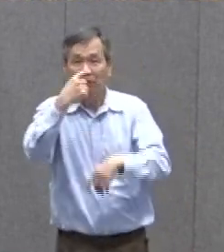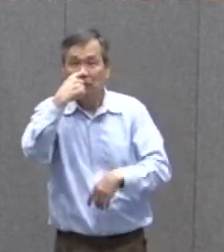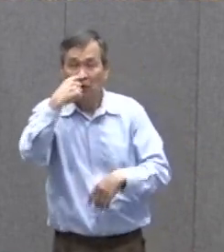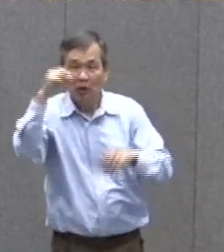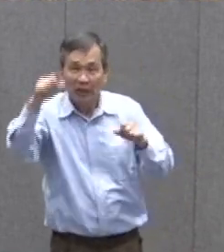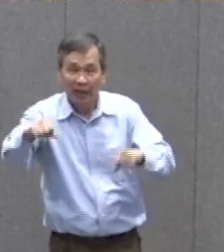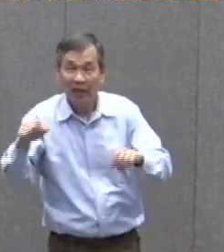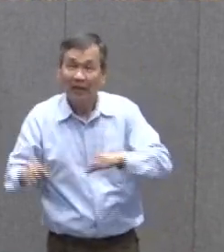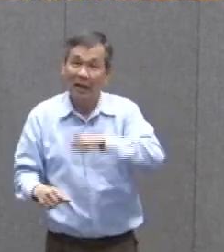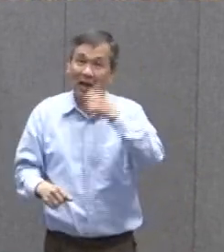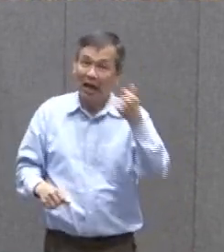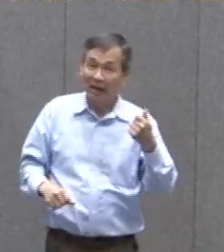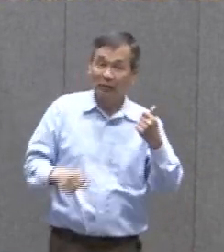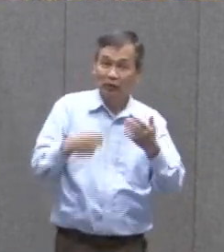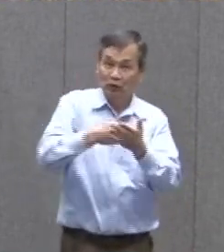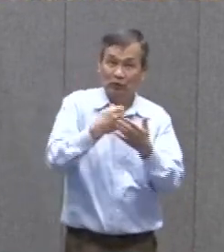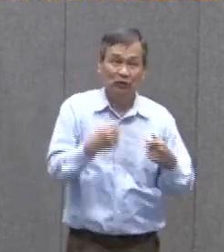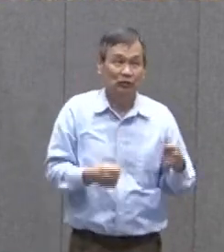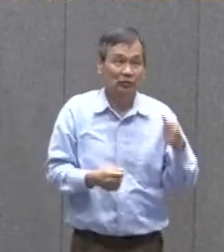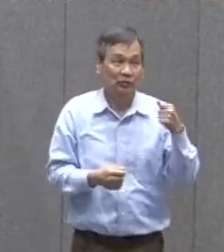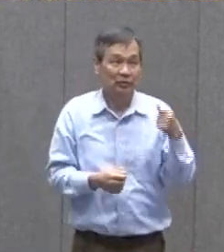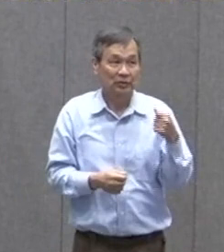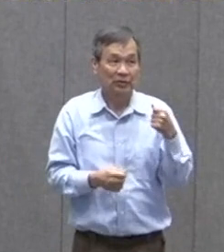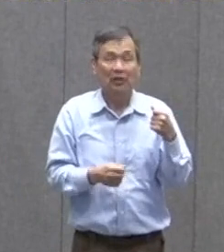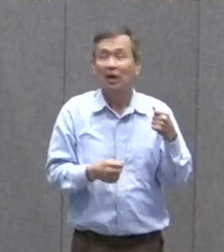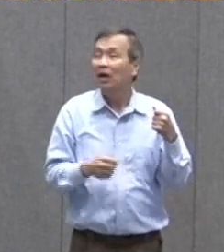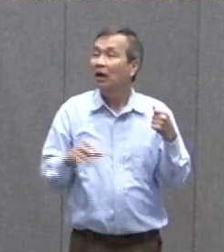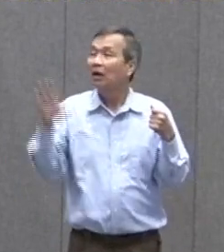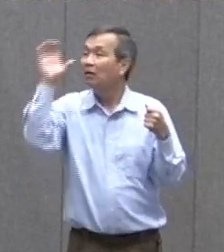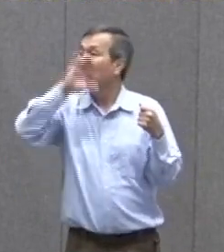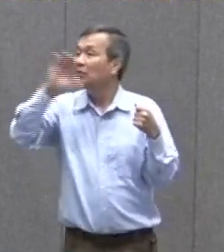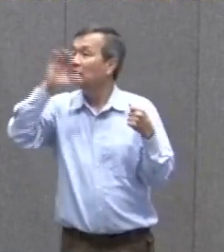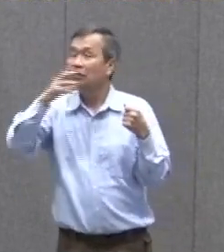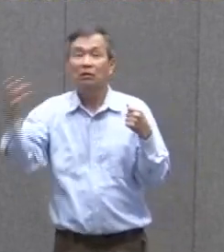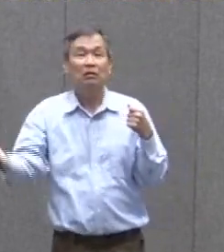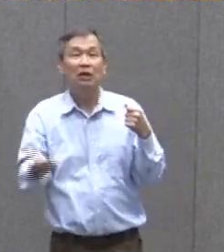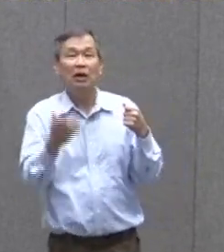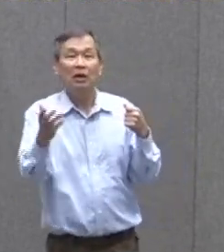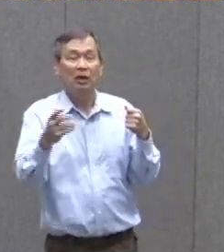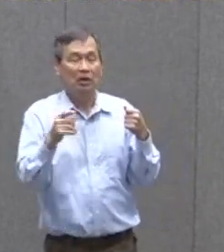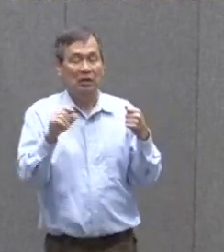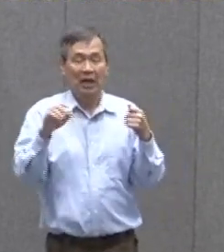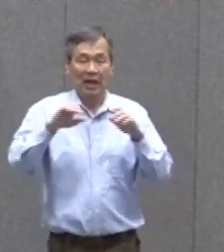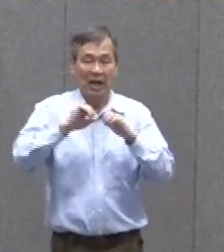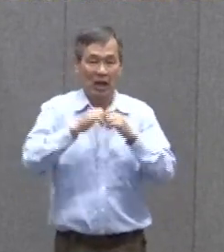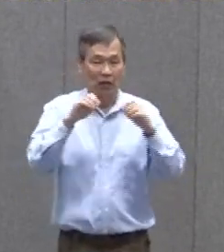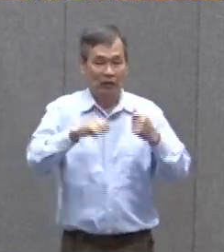The other spoon I made, I found things around the building that I could add to my spoon.